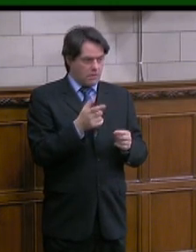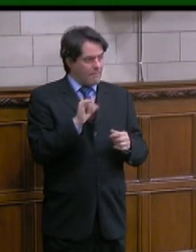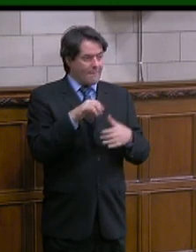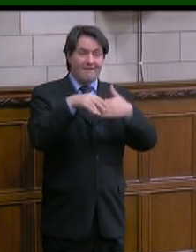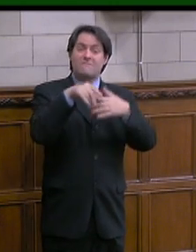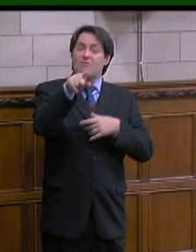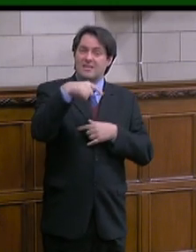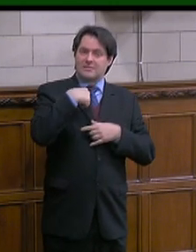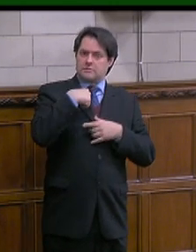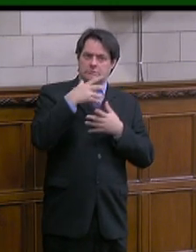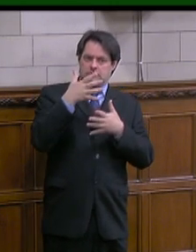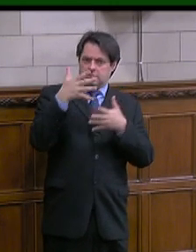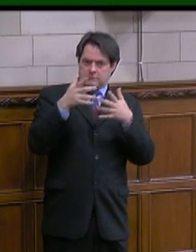friends. We have to remove those barriers.